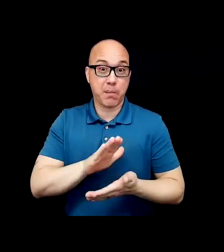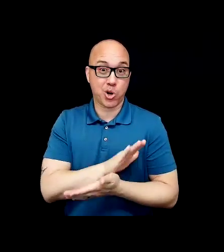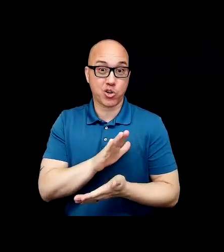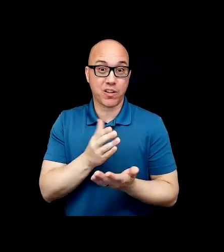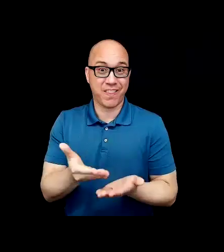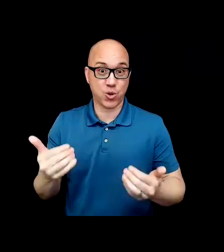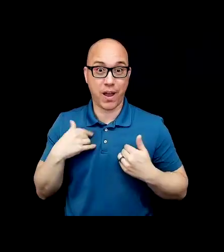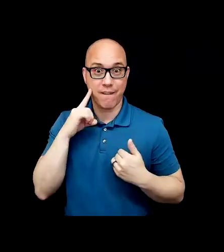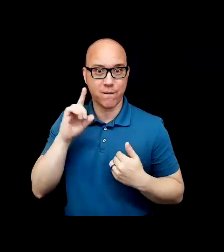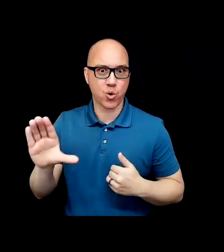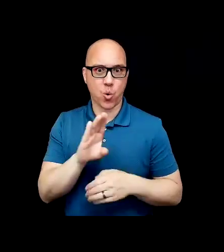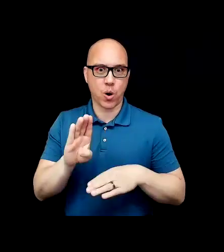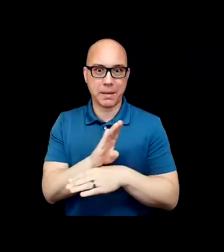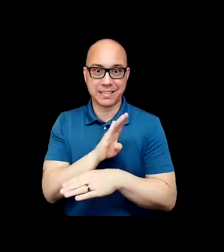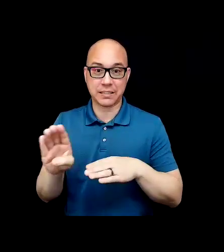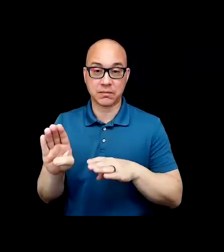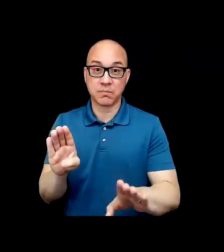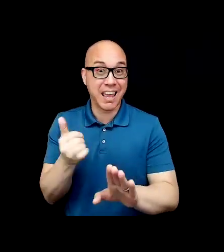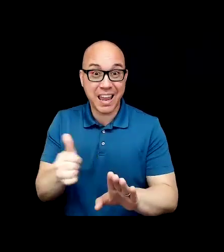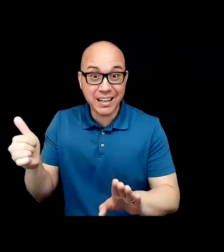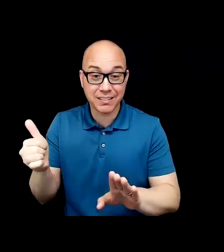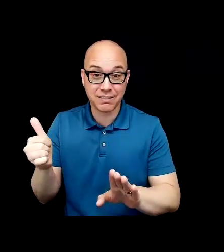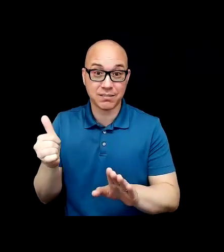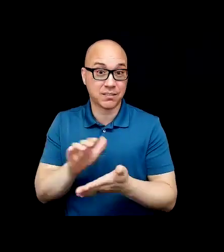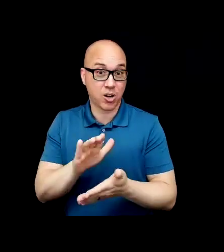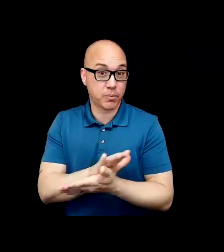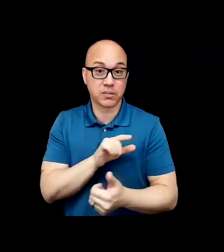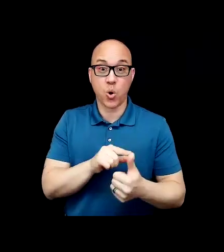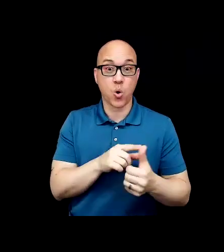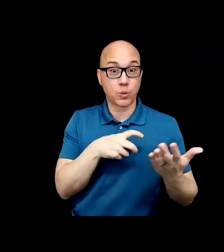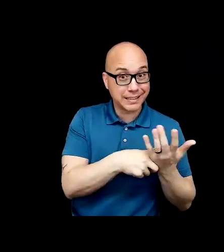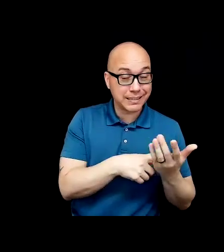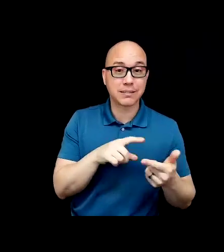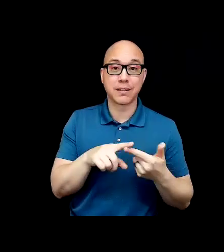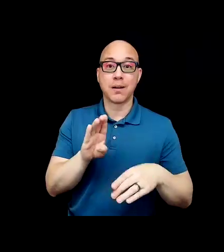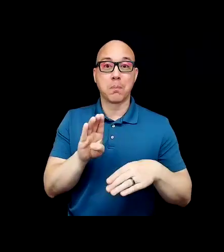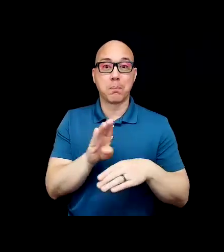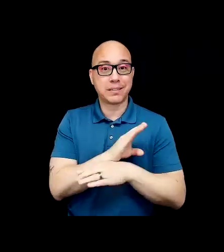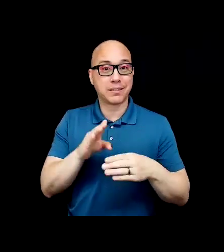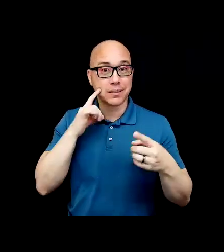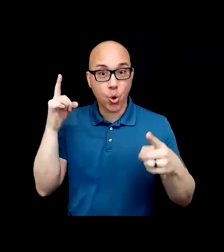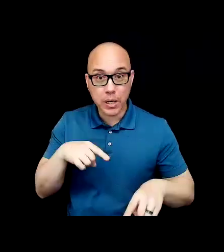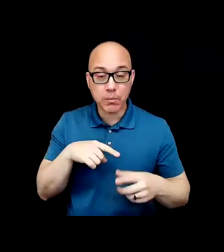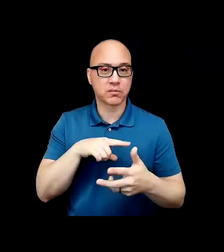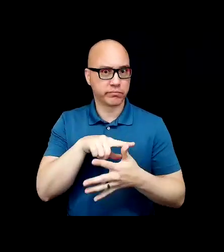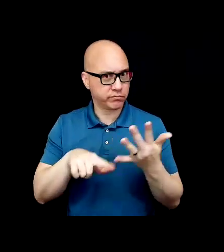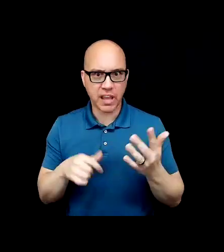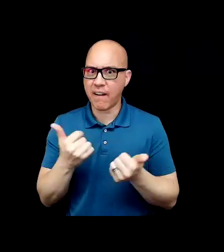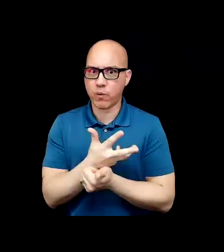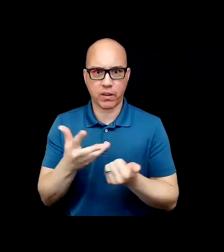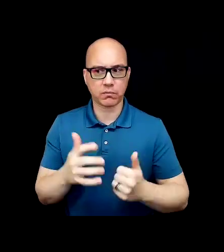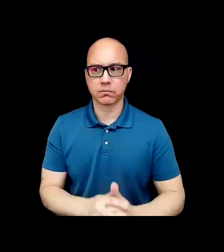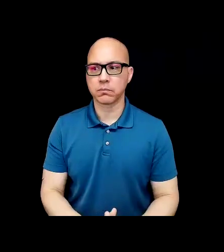Not just receipts, but business agreements and whatever documents you have for your business.